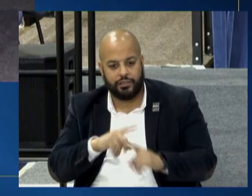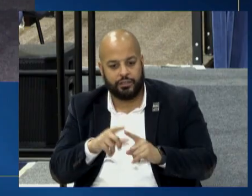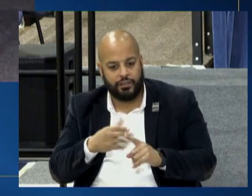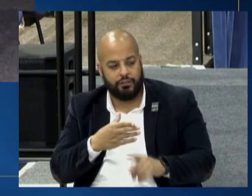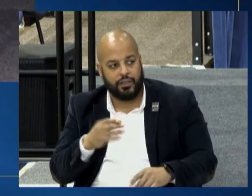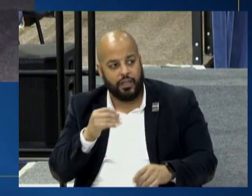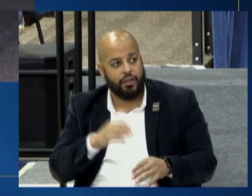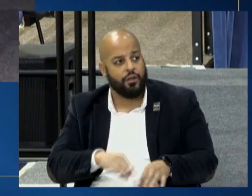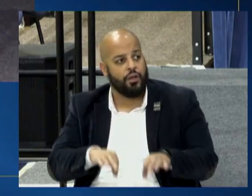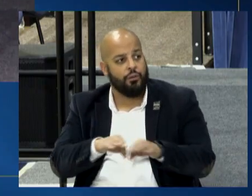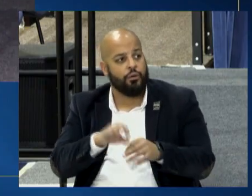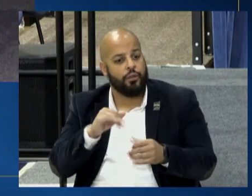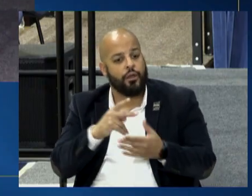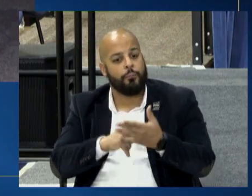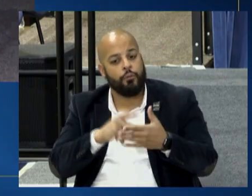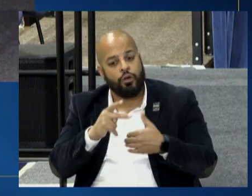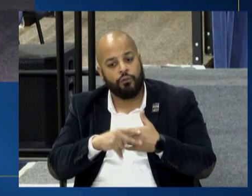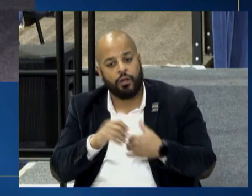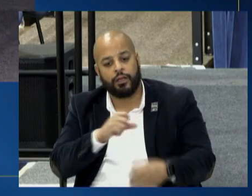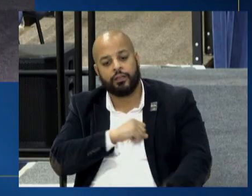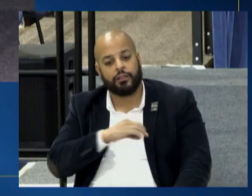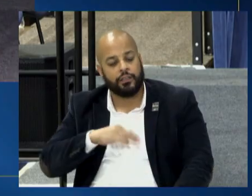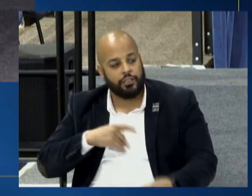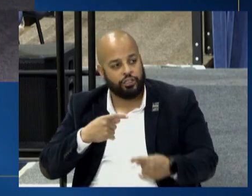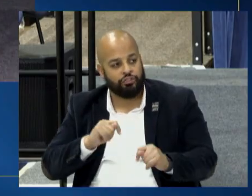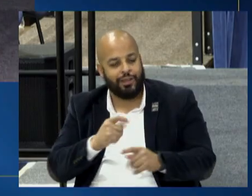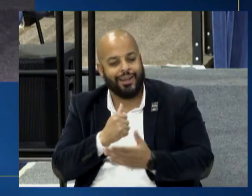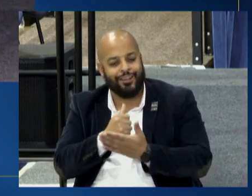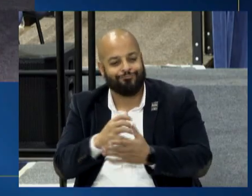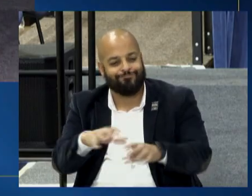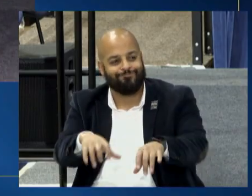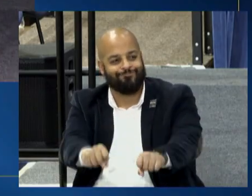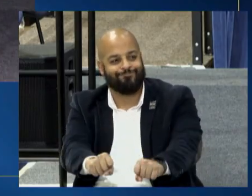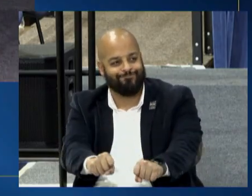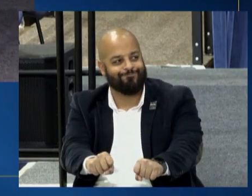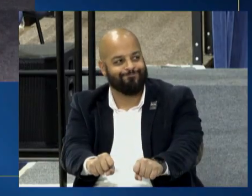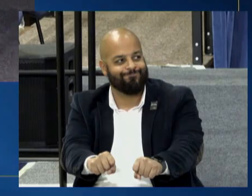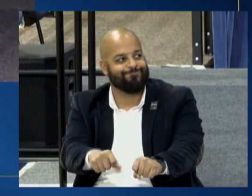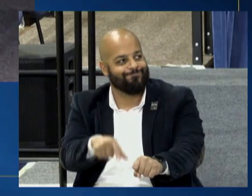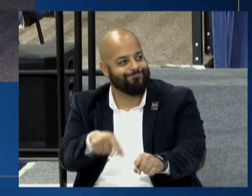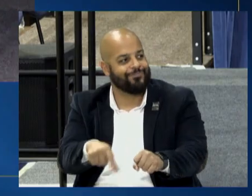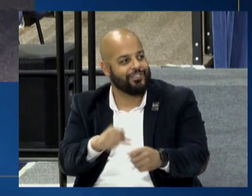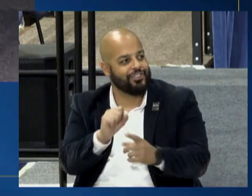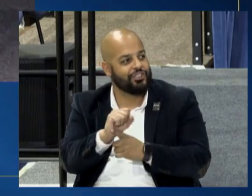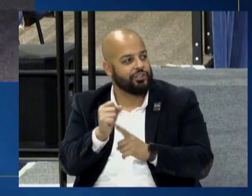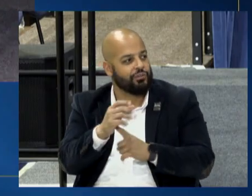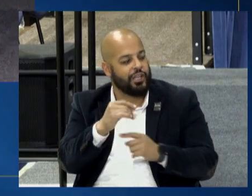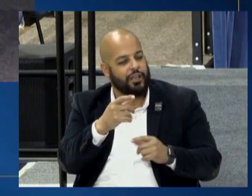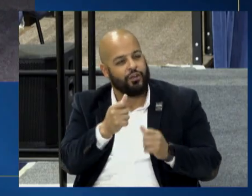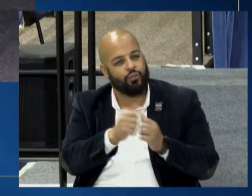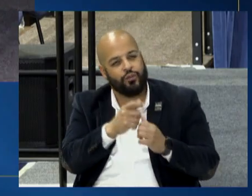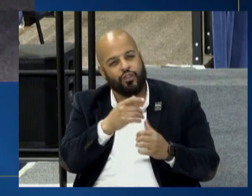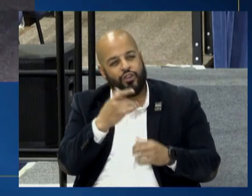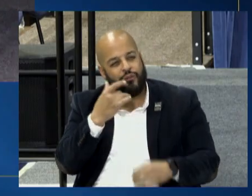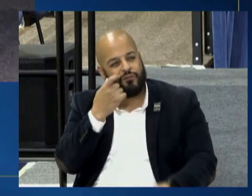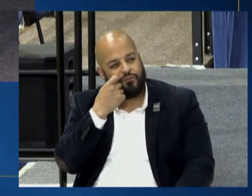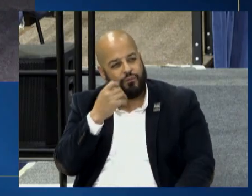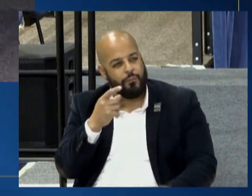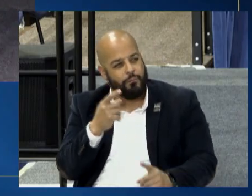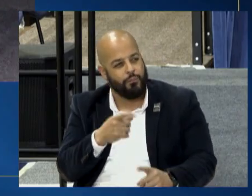with your programs and staff are helping them try to tackle those things in a meaningful way. And then to your earlier point, also, the one that I've always been inspired by is that,